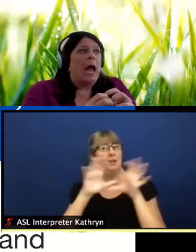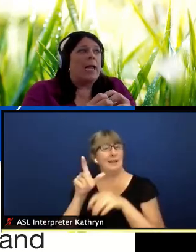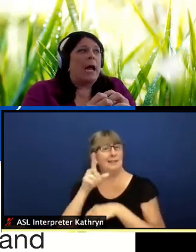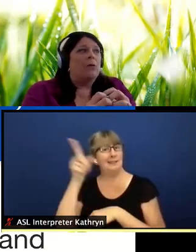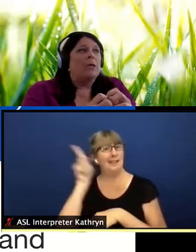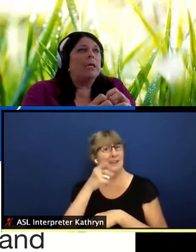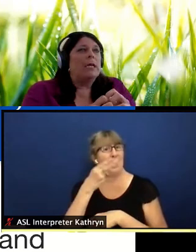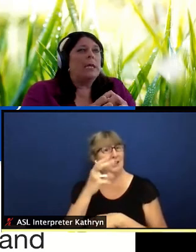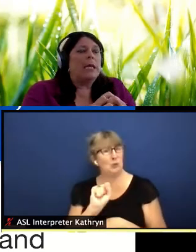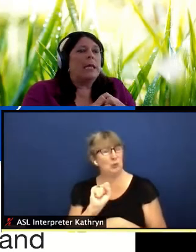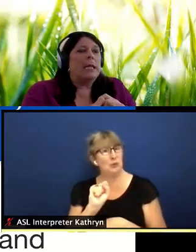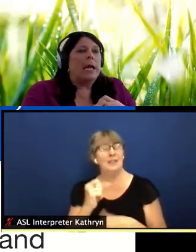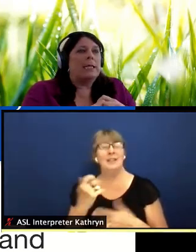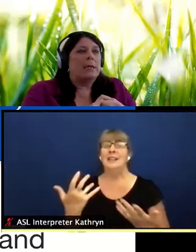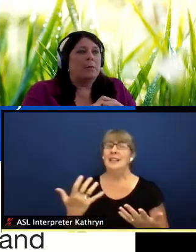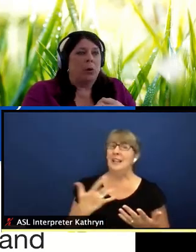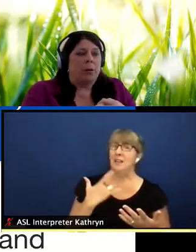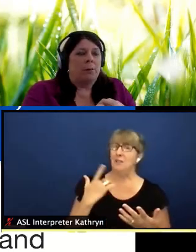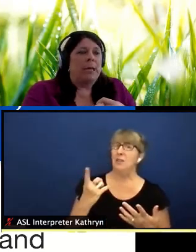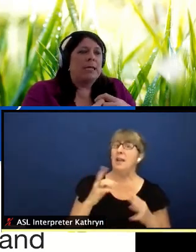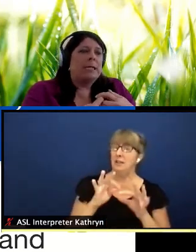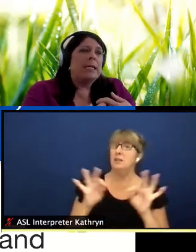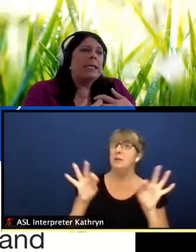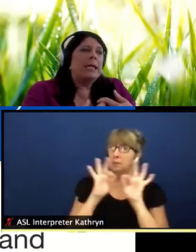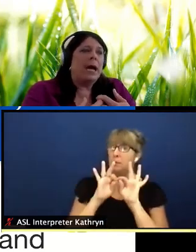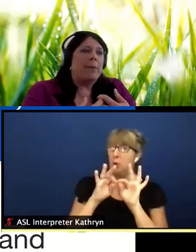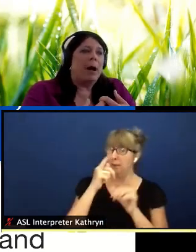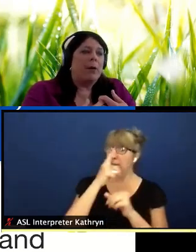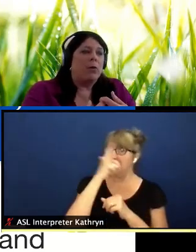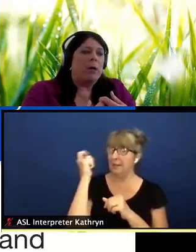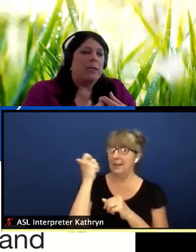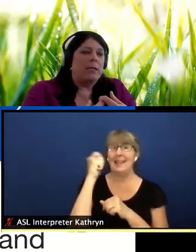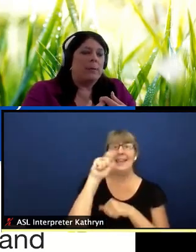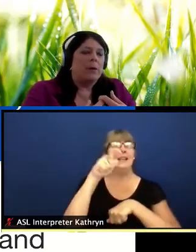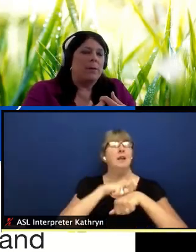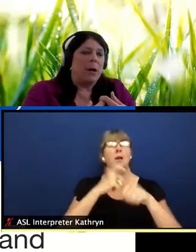And I really think that that's important because anytime I want some of our,